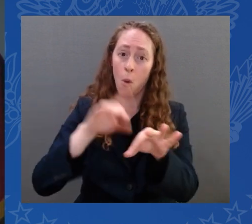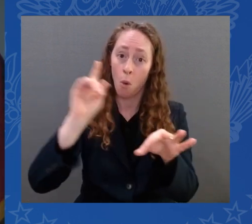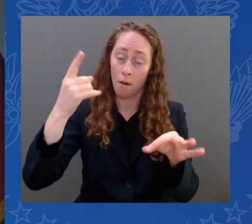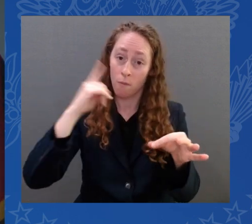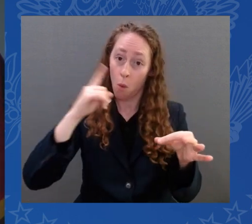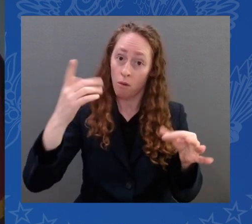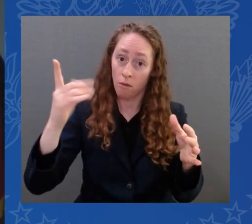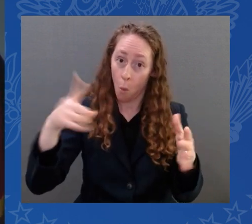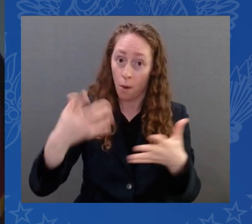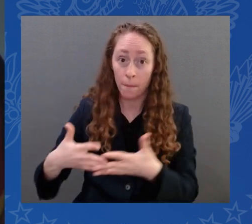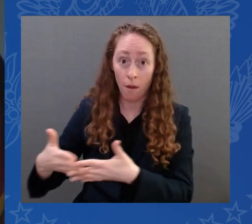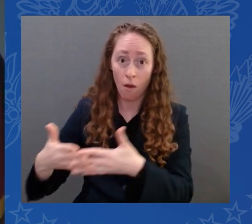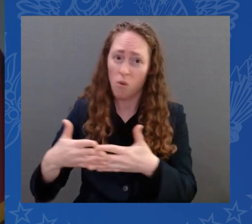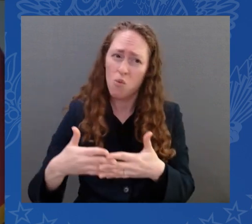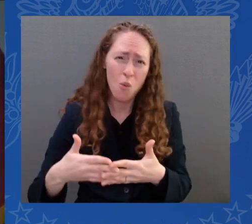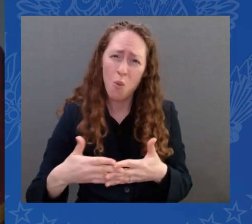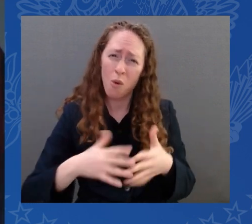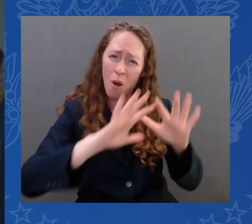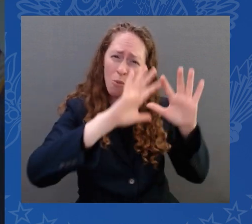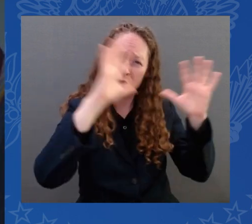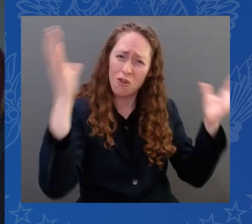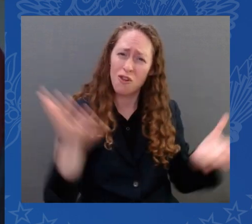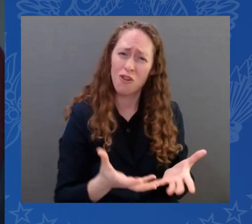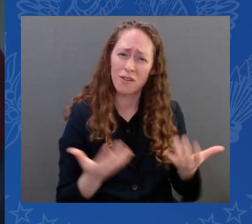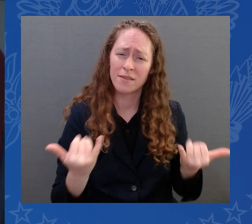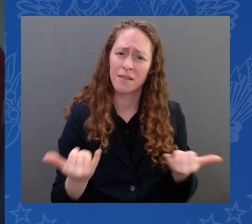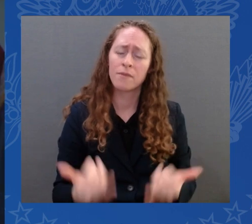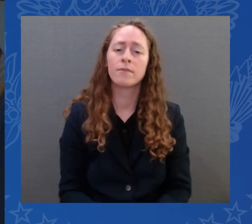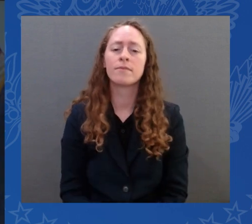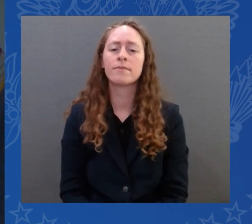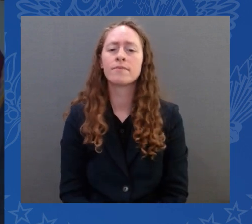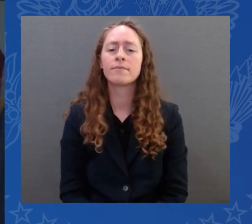and the choices we make are more consequential than ever.